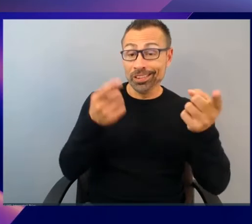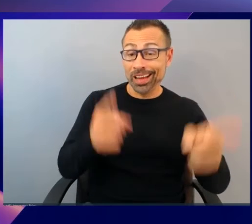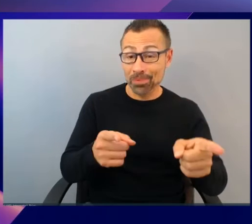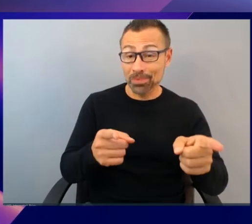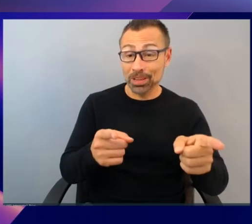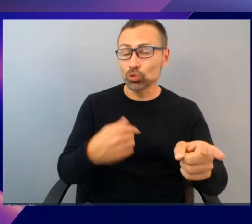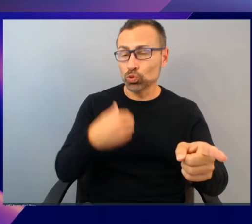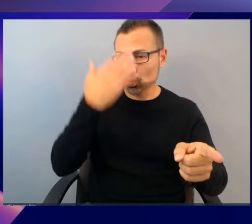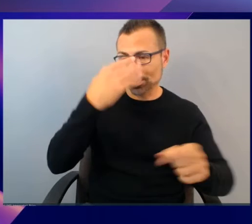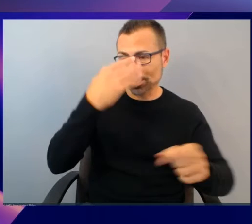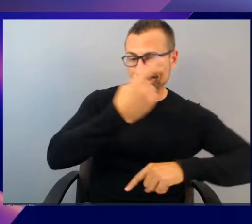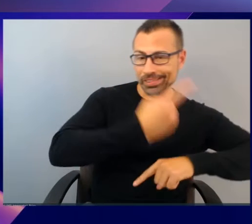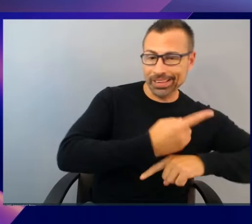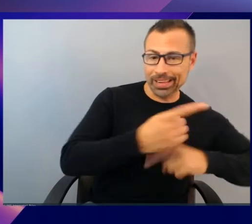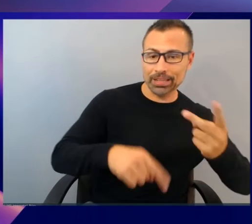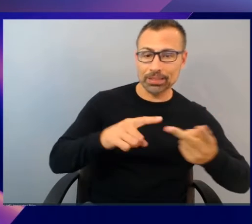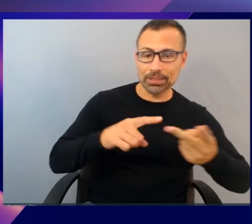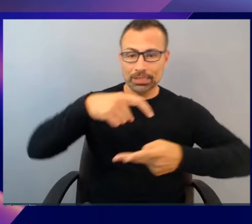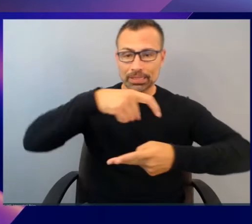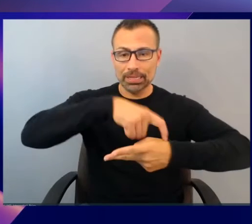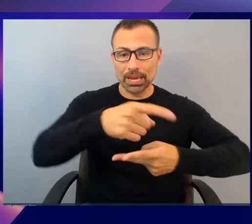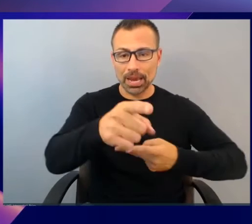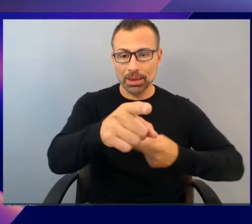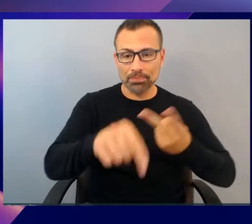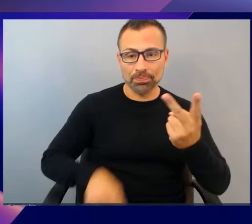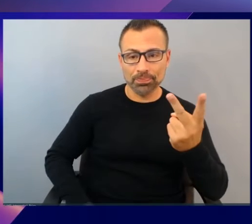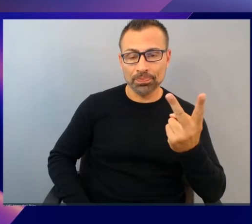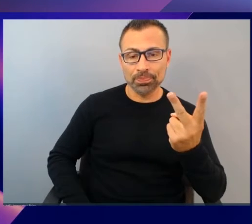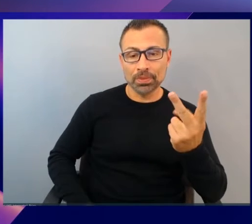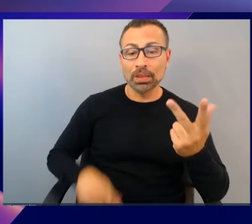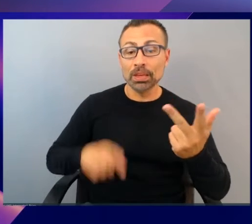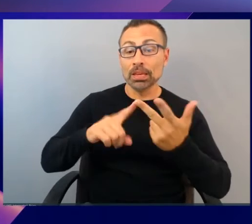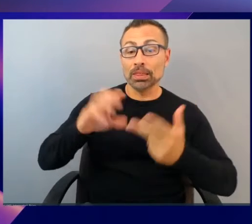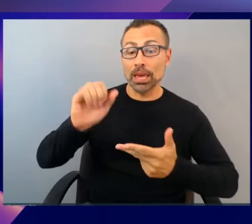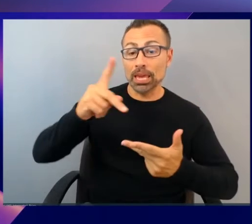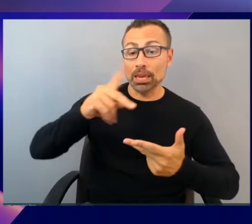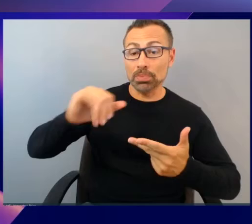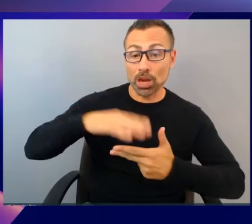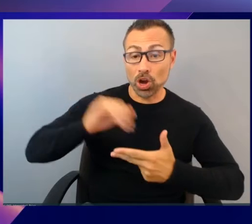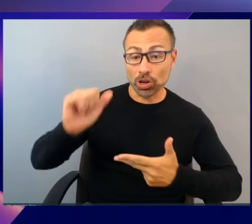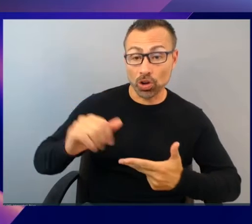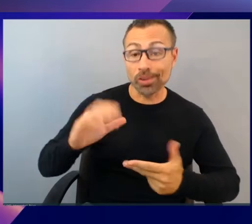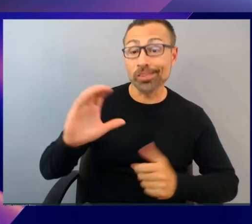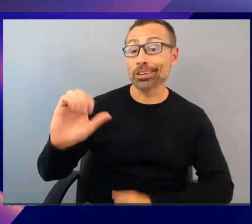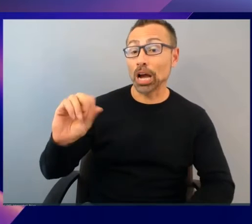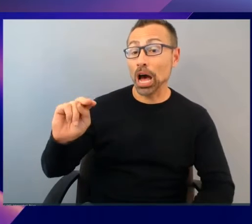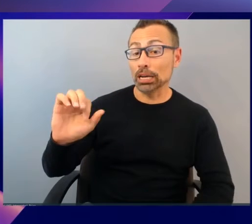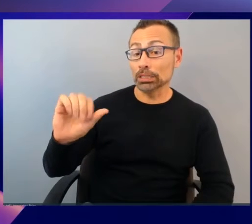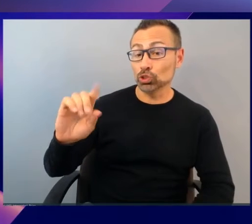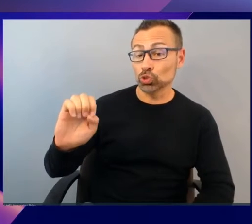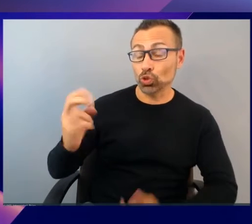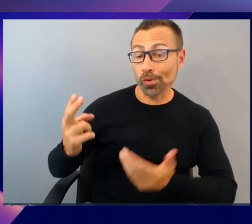And the API call there, console login, the source IP address,